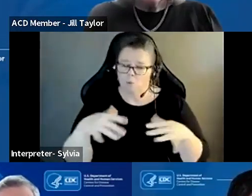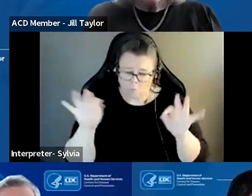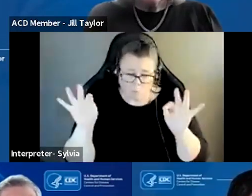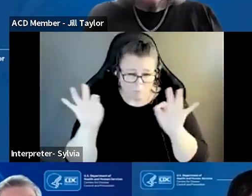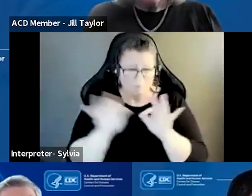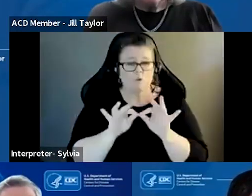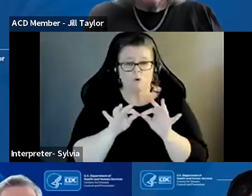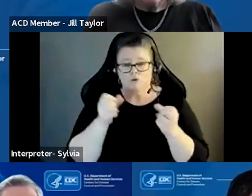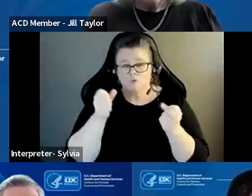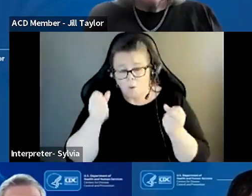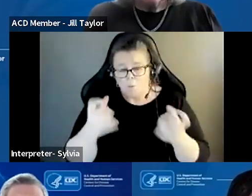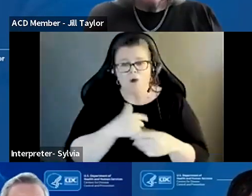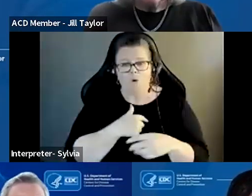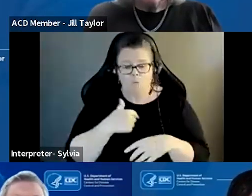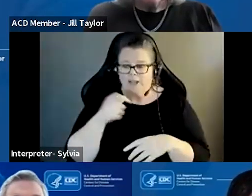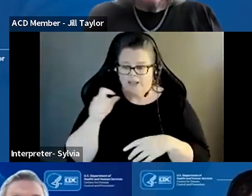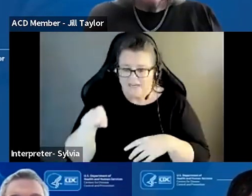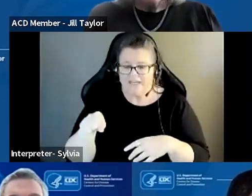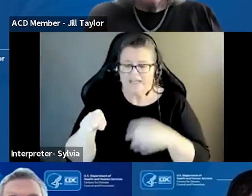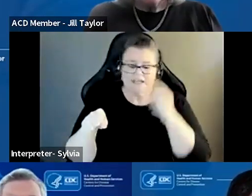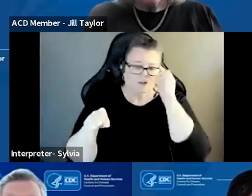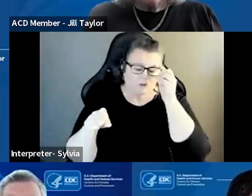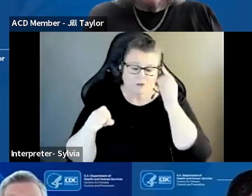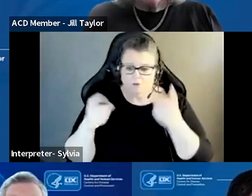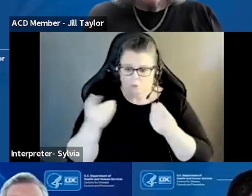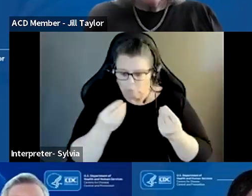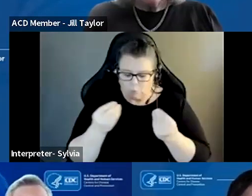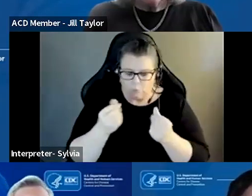with the existing traditional public health data,